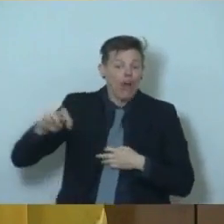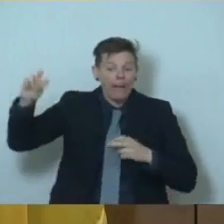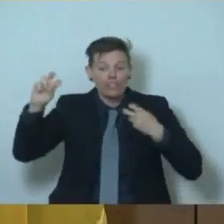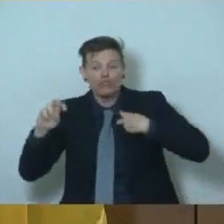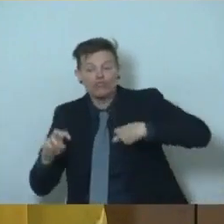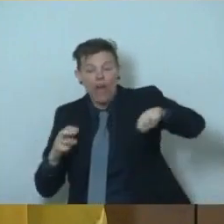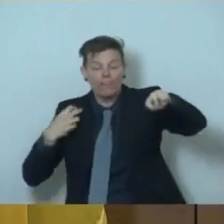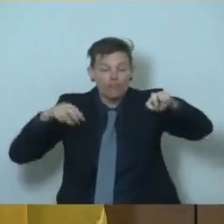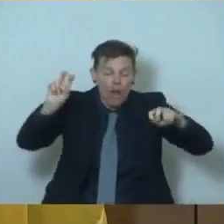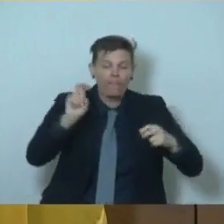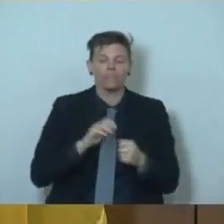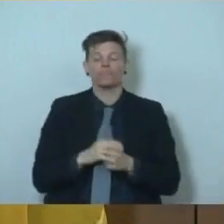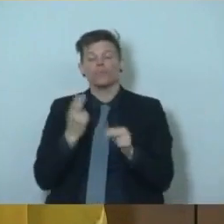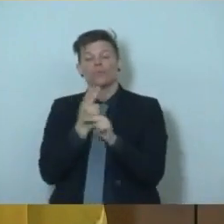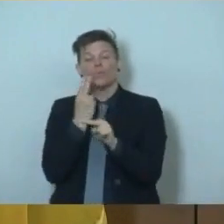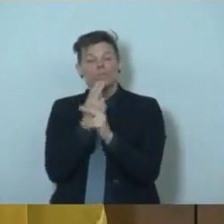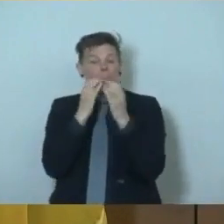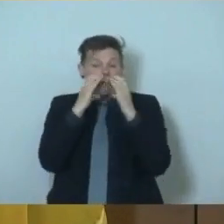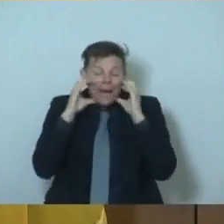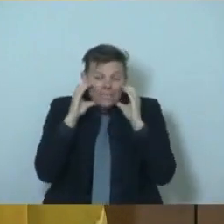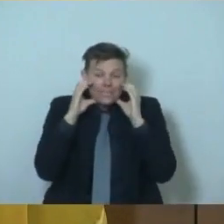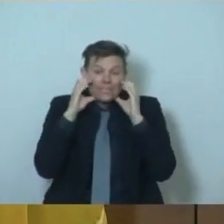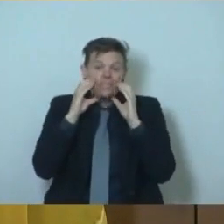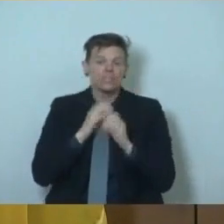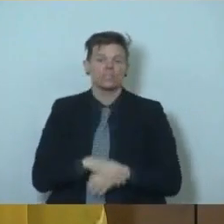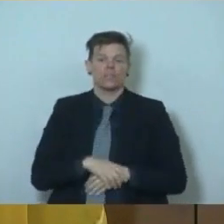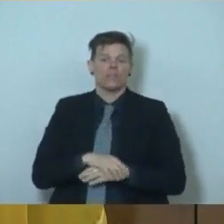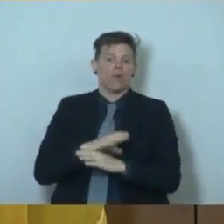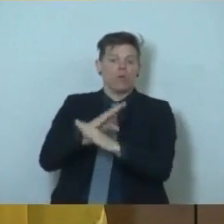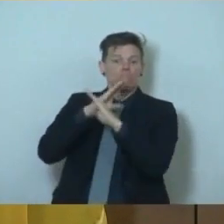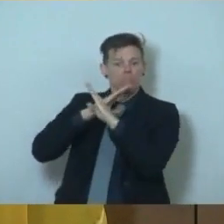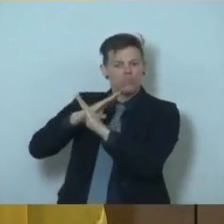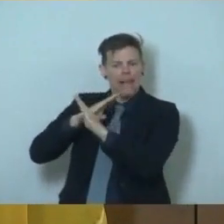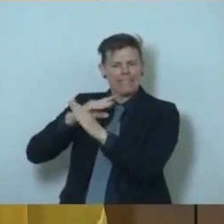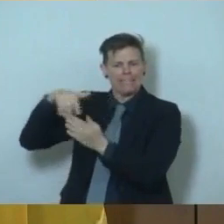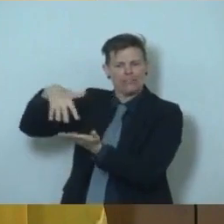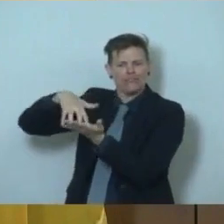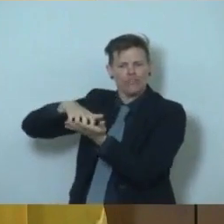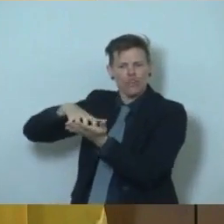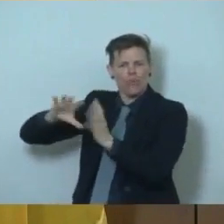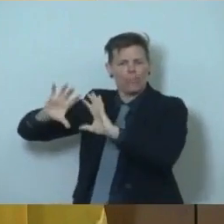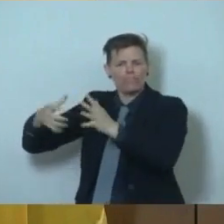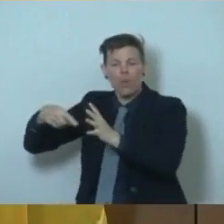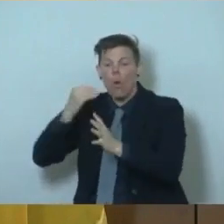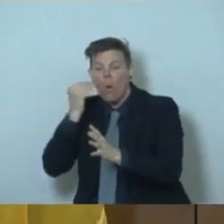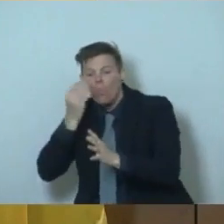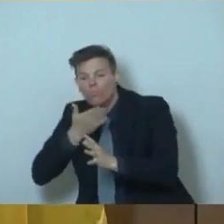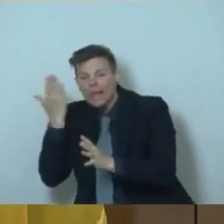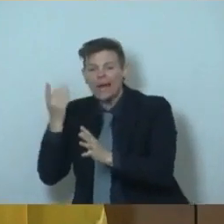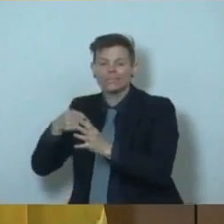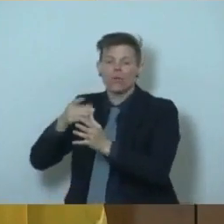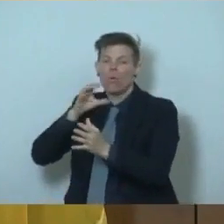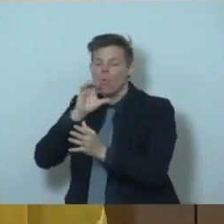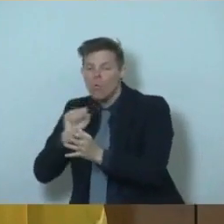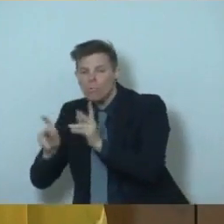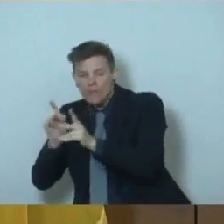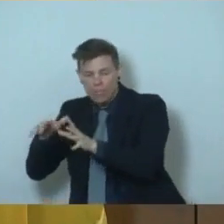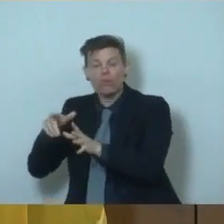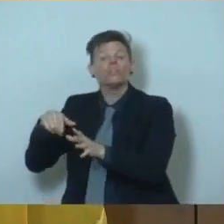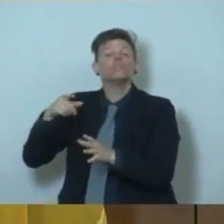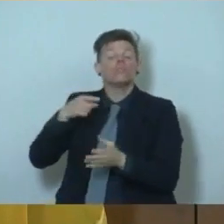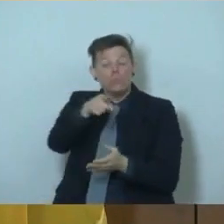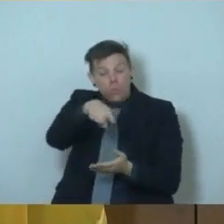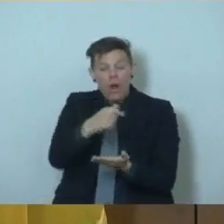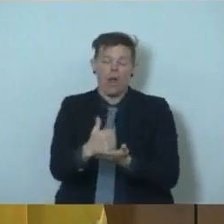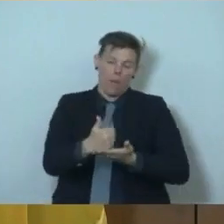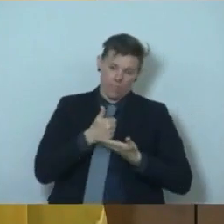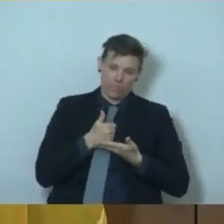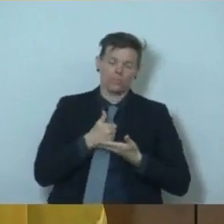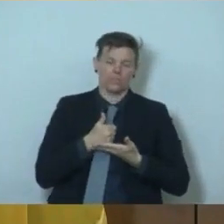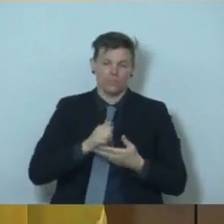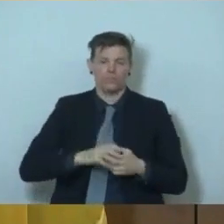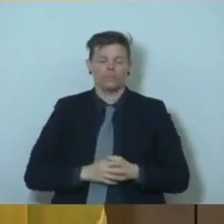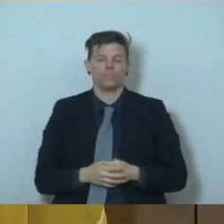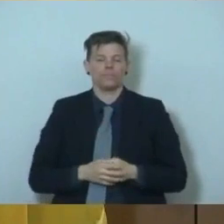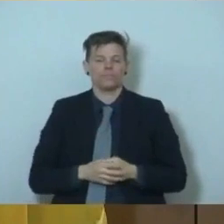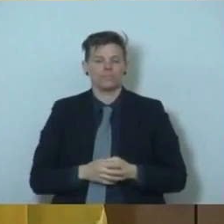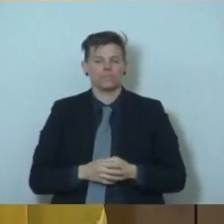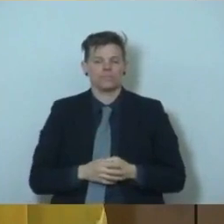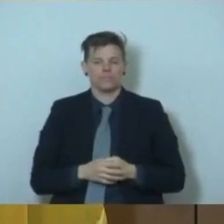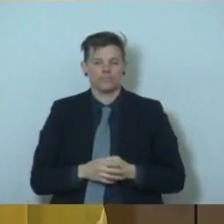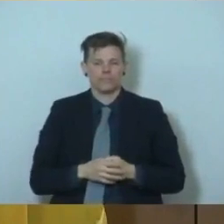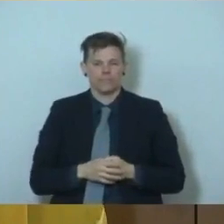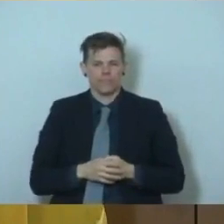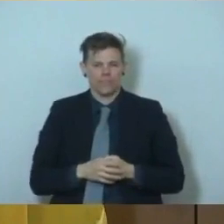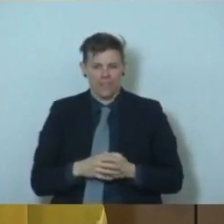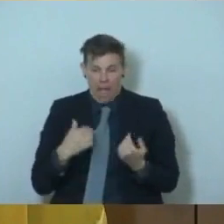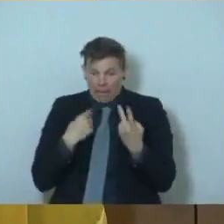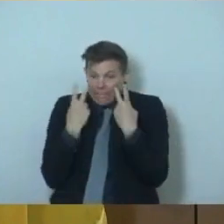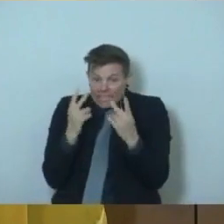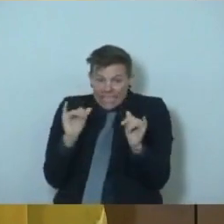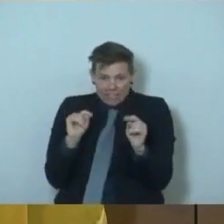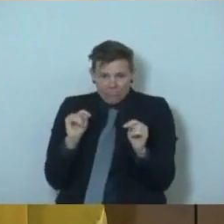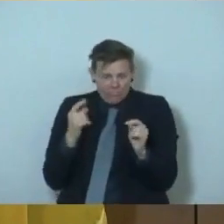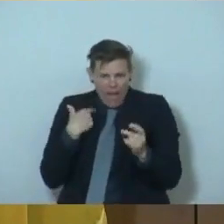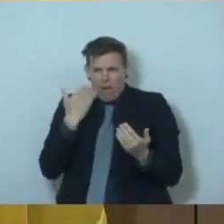LESS IN THE TRAVEL, WEAR THESE MASKS, LEAD BUY EXAMPLE, PROTECT OUR MOST VULNERABLE POPULATIONS, AND HELP US PAUSE WE DEMONSTRATED, YOU HAVE DEMONSTRATED, WE CAN DO THIS.